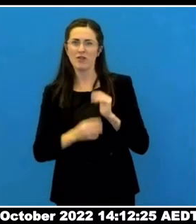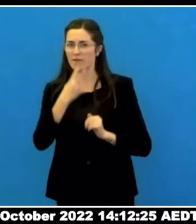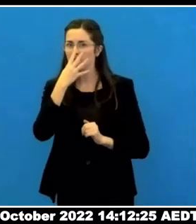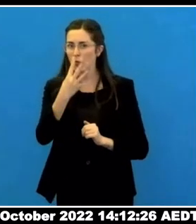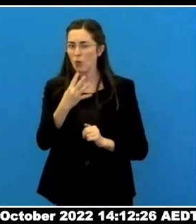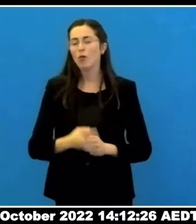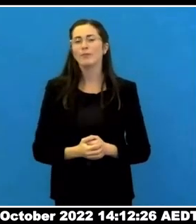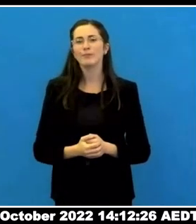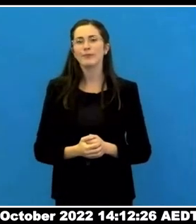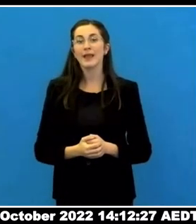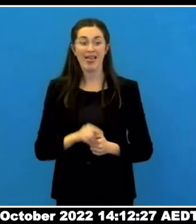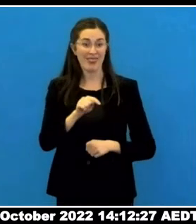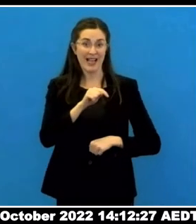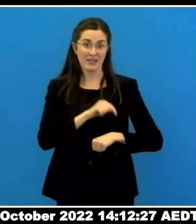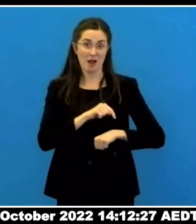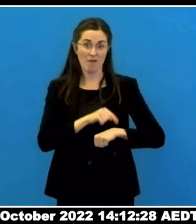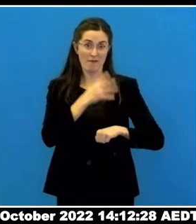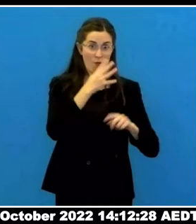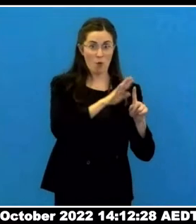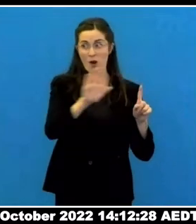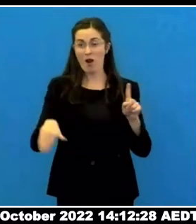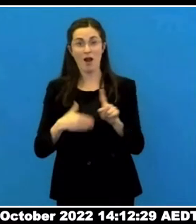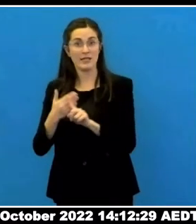Since that time, she has only required check ups.